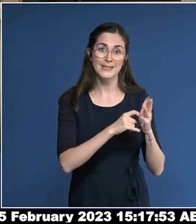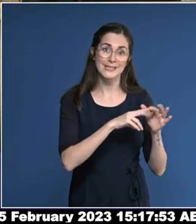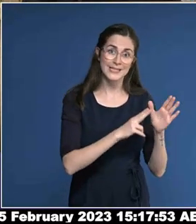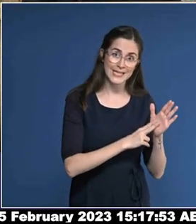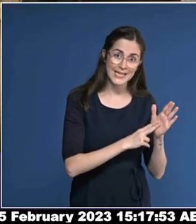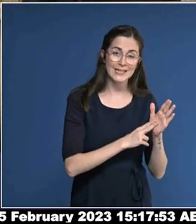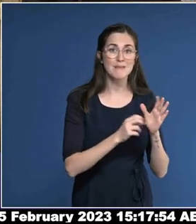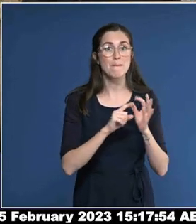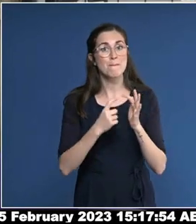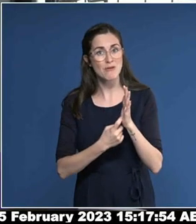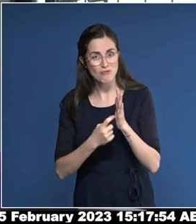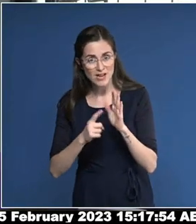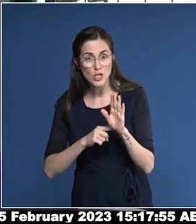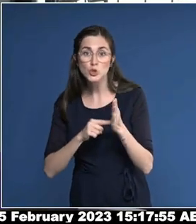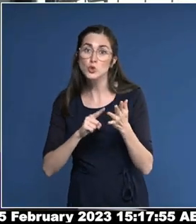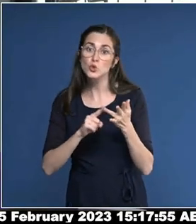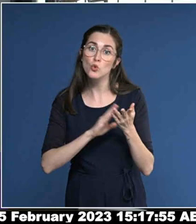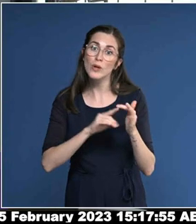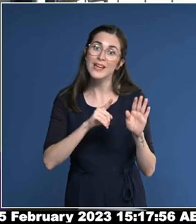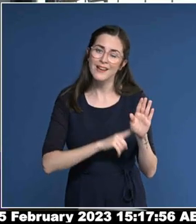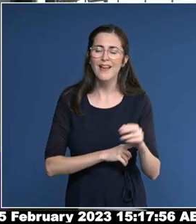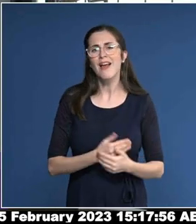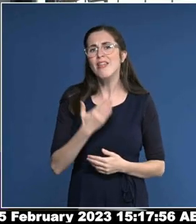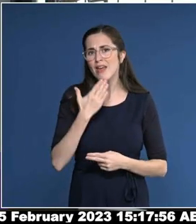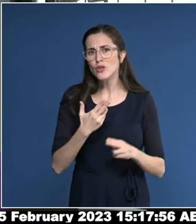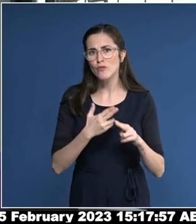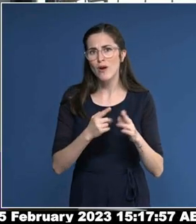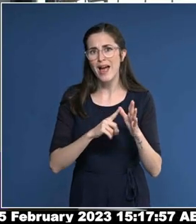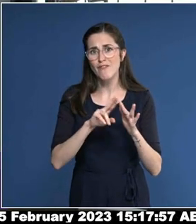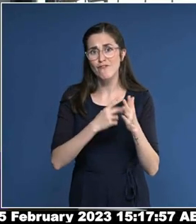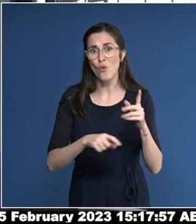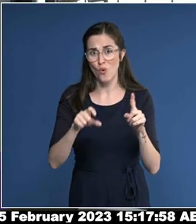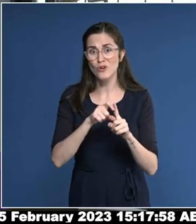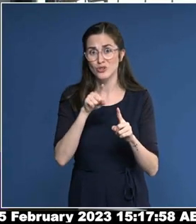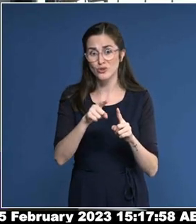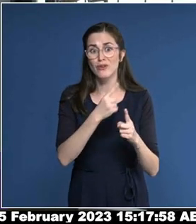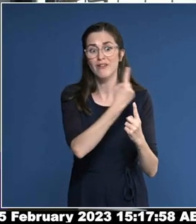Ms Toohey, thank you for participating in three sessions. You may regard yourself as released for the day.